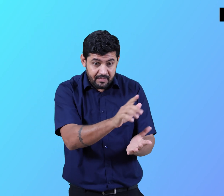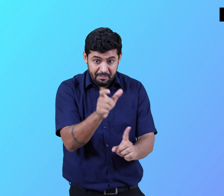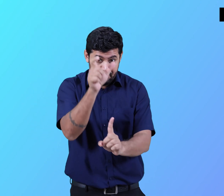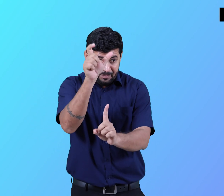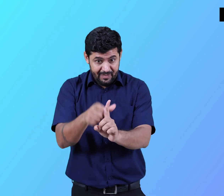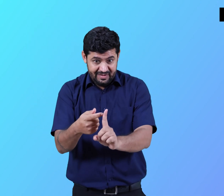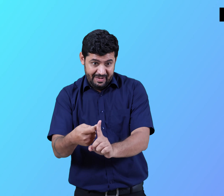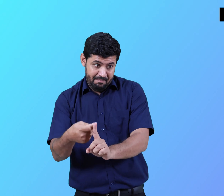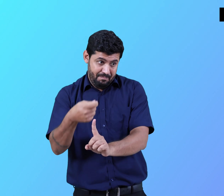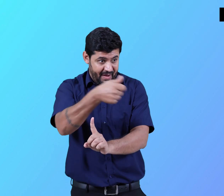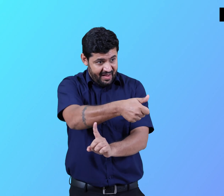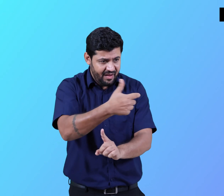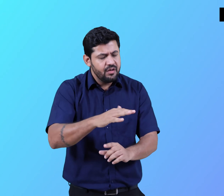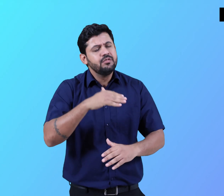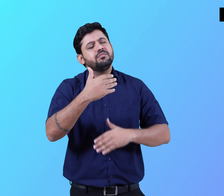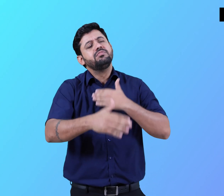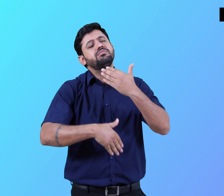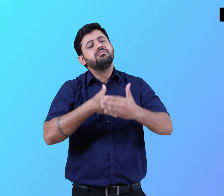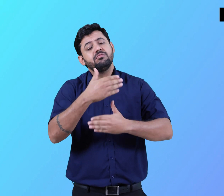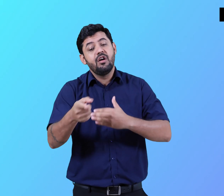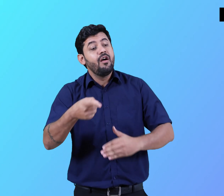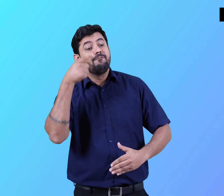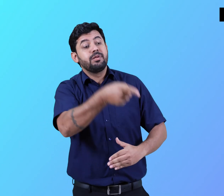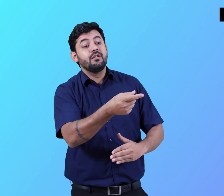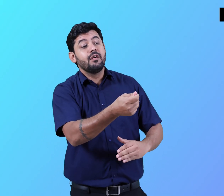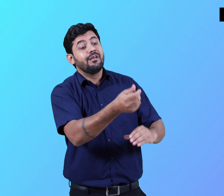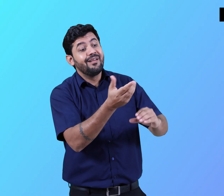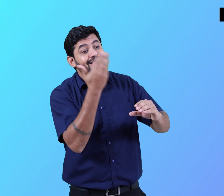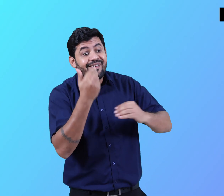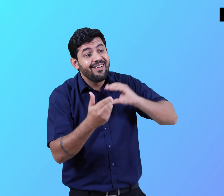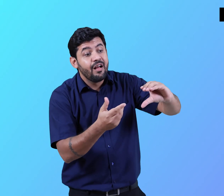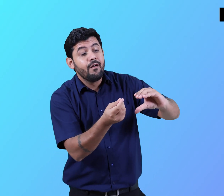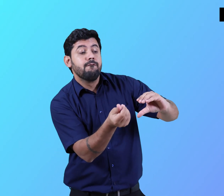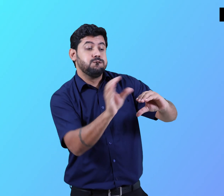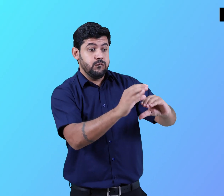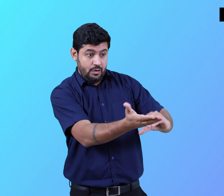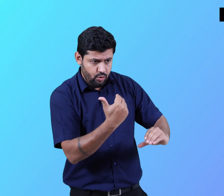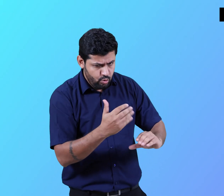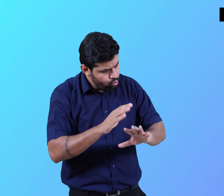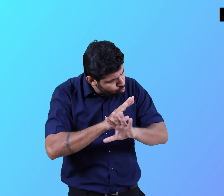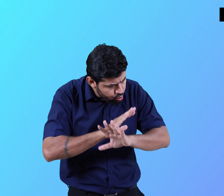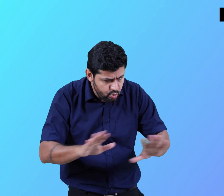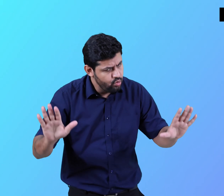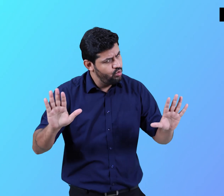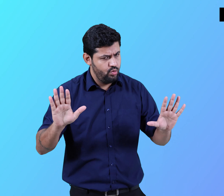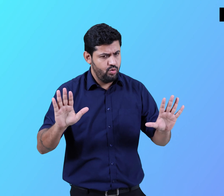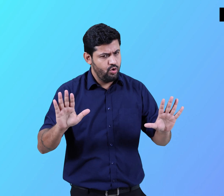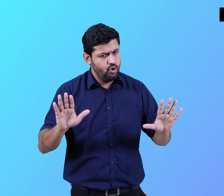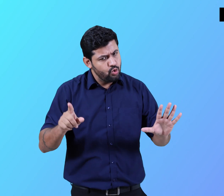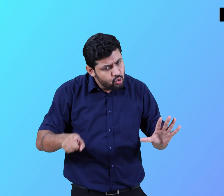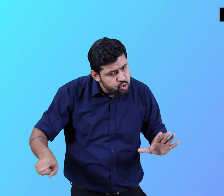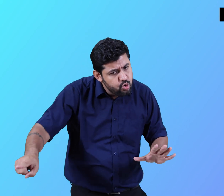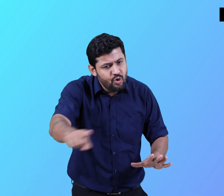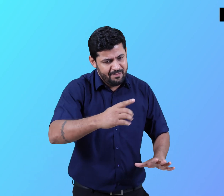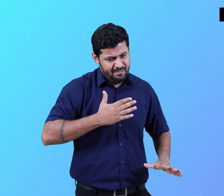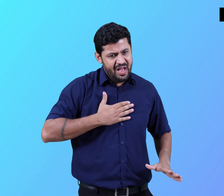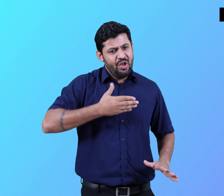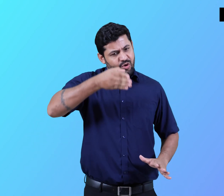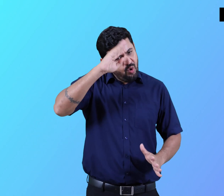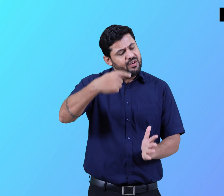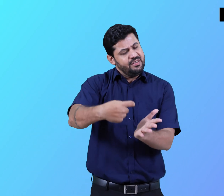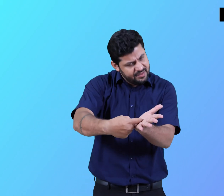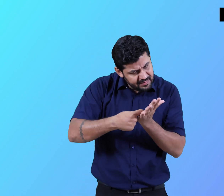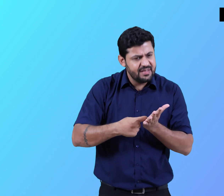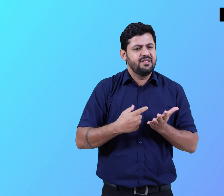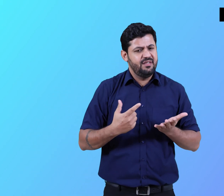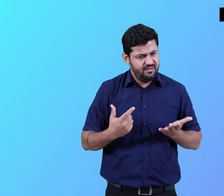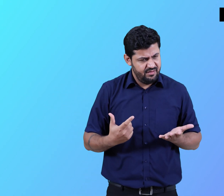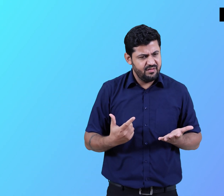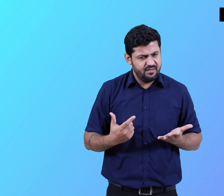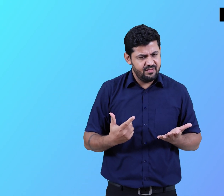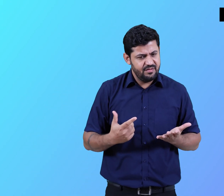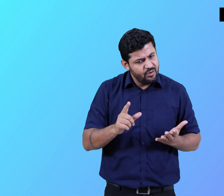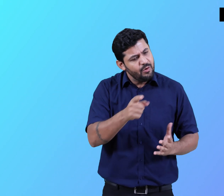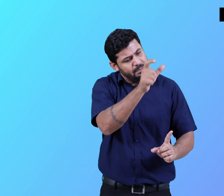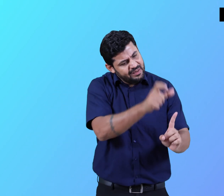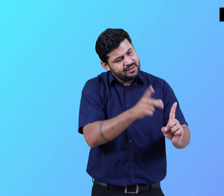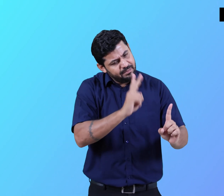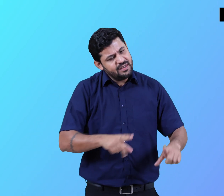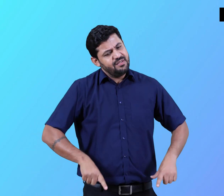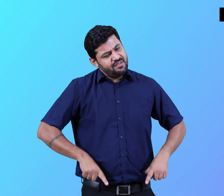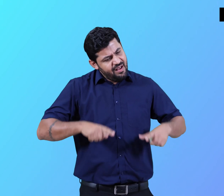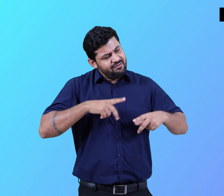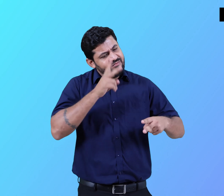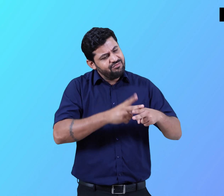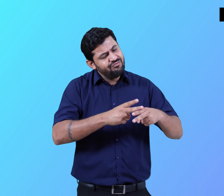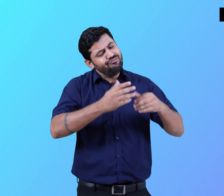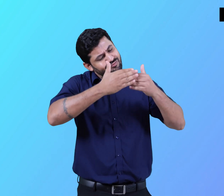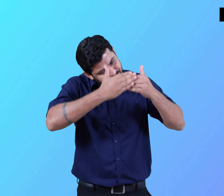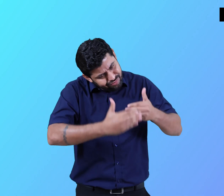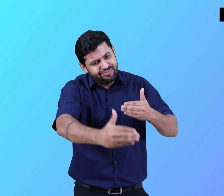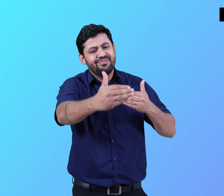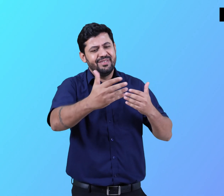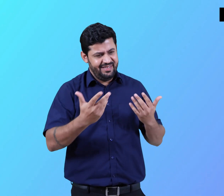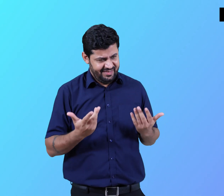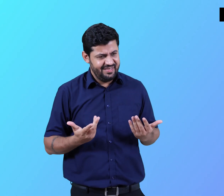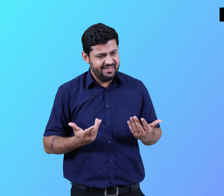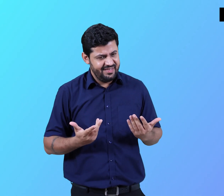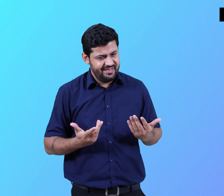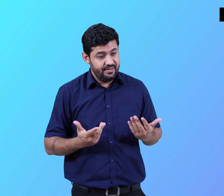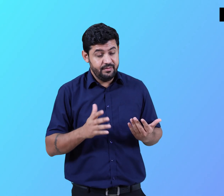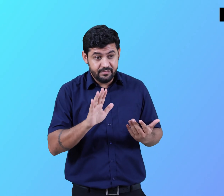Don’t charge them any interest on money you lend them. Respect your God so that your own people will be able to stay alive.